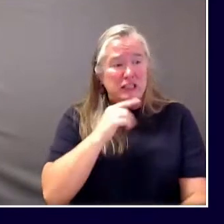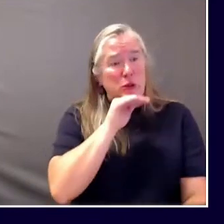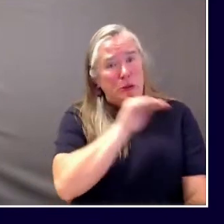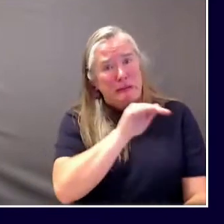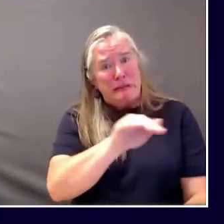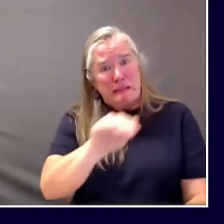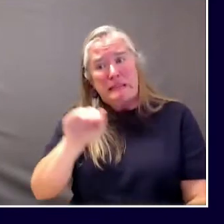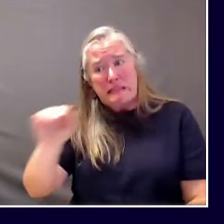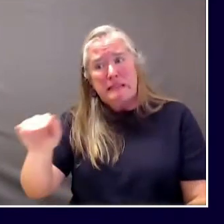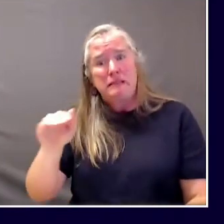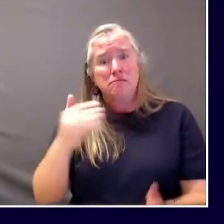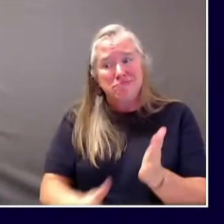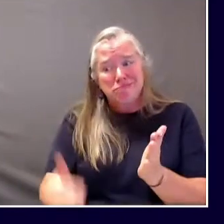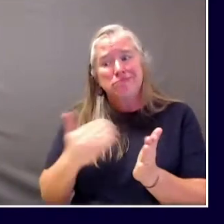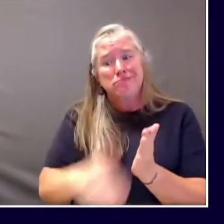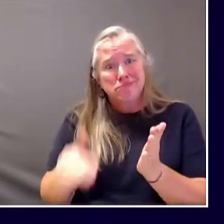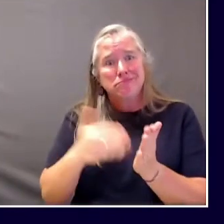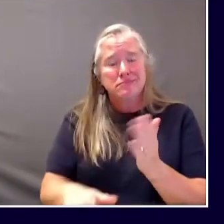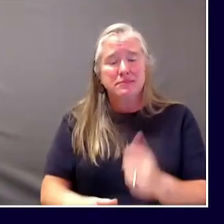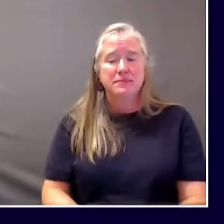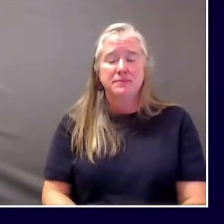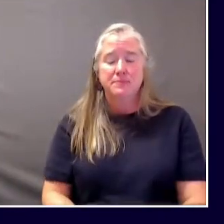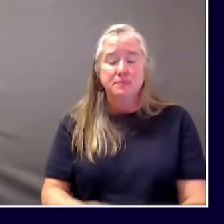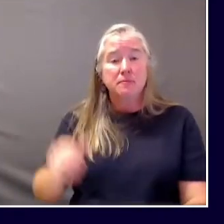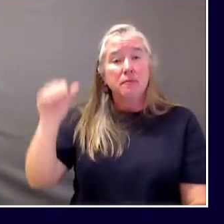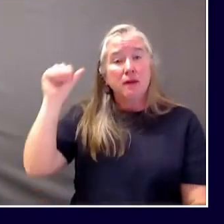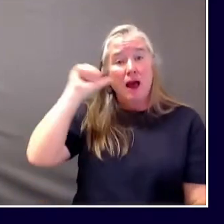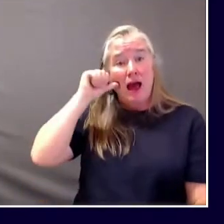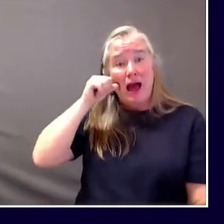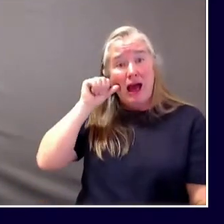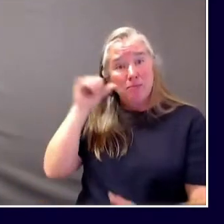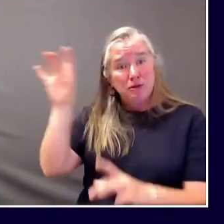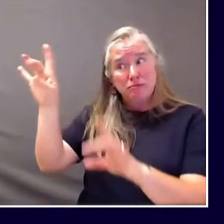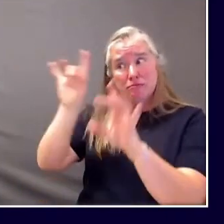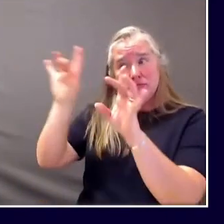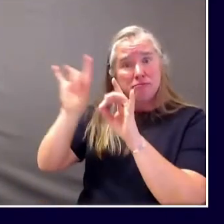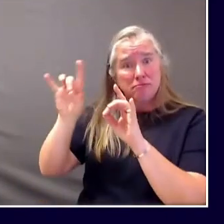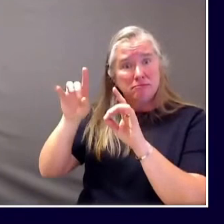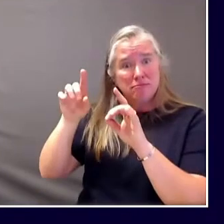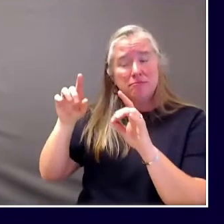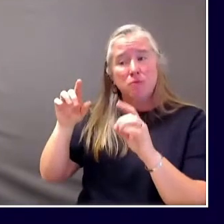proprietor happen would you get